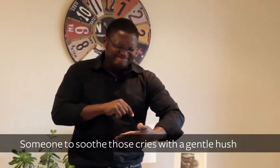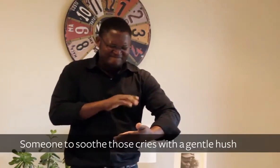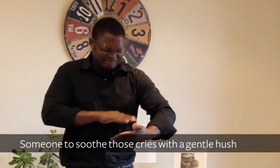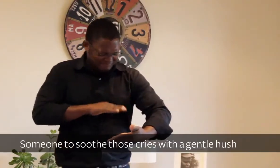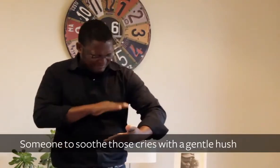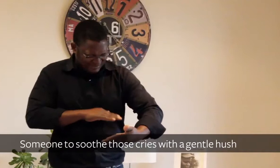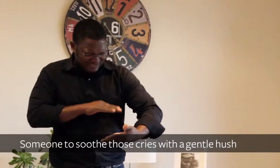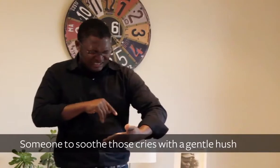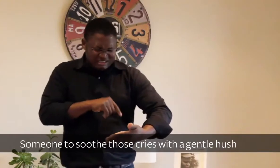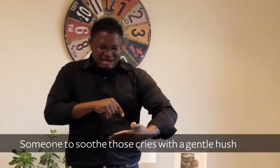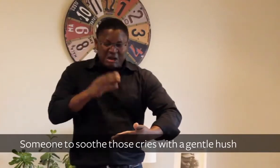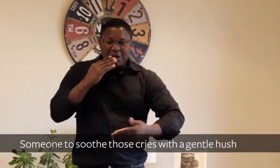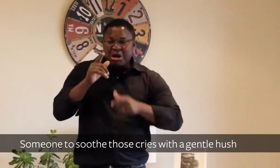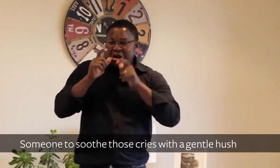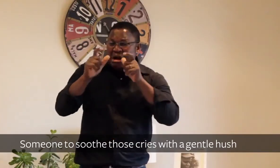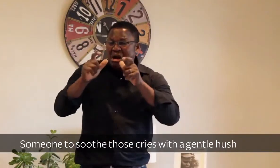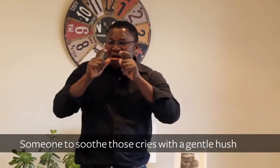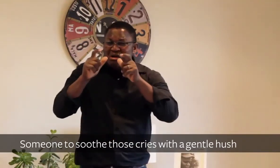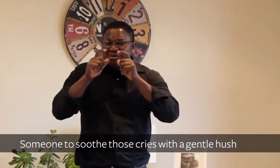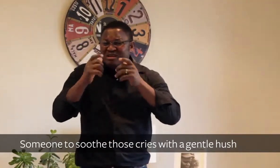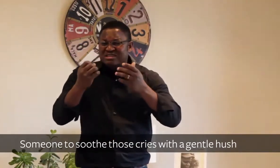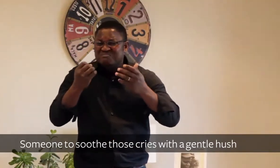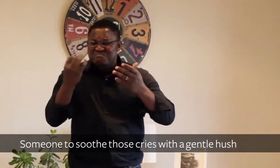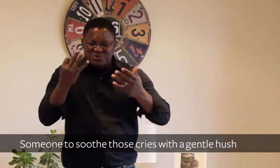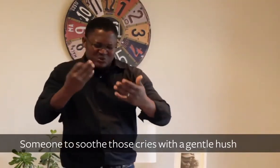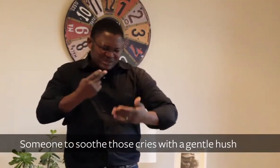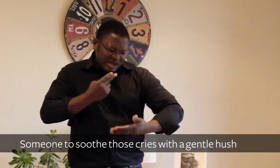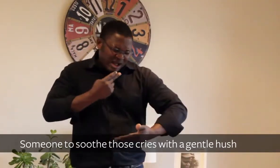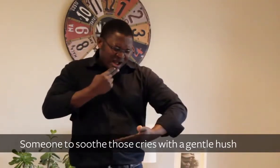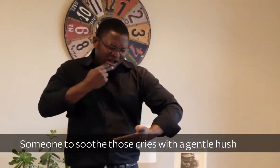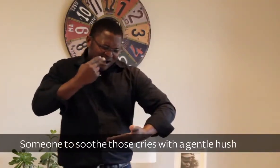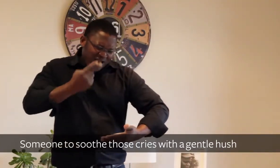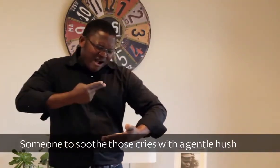Someone to soothe those cries with a gentle hush